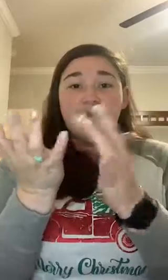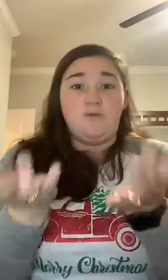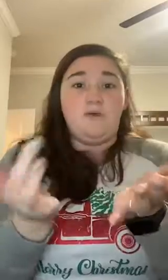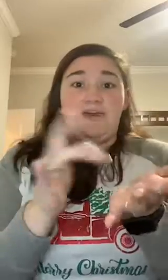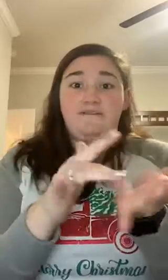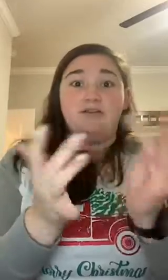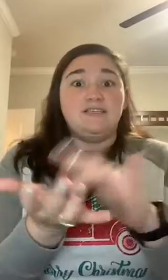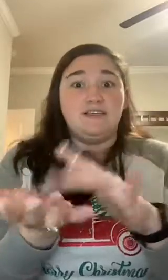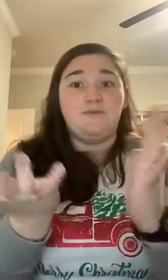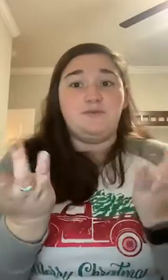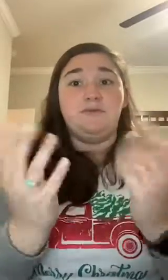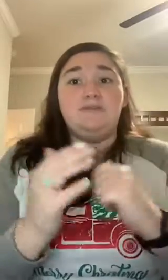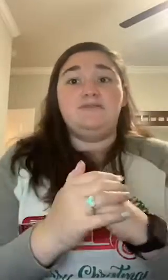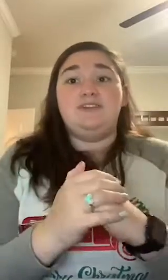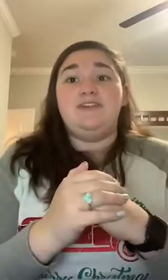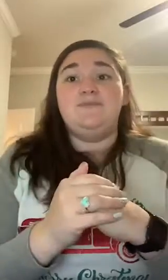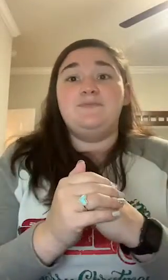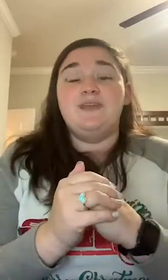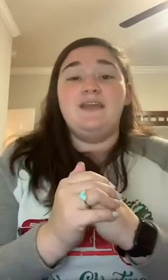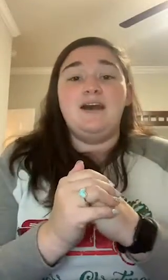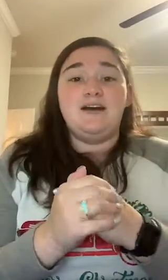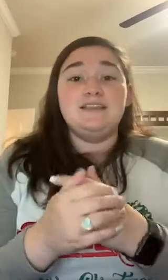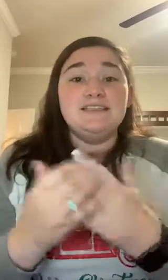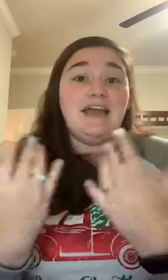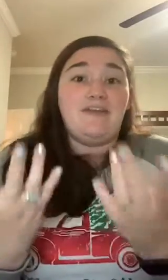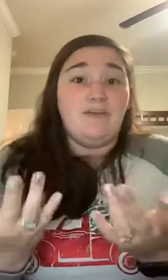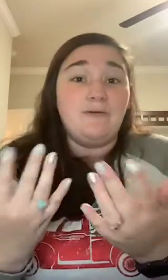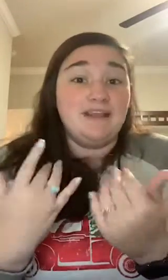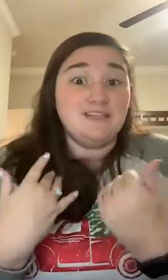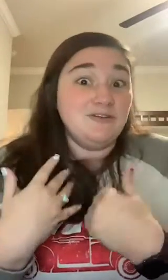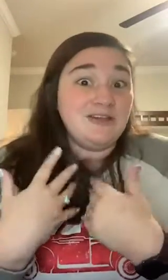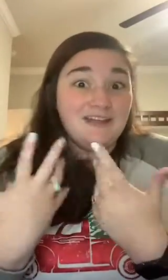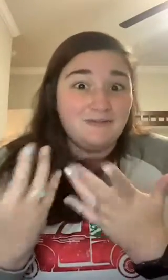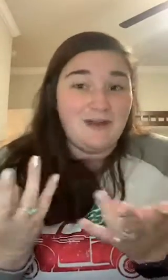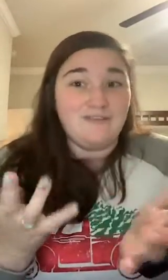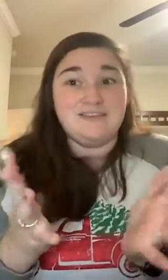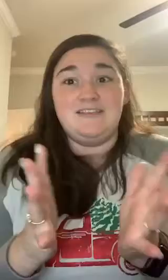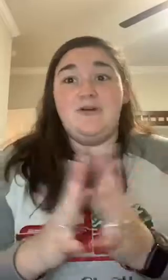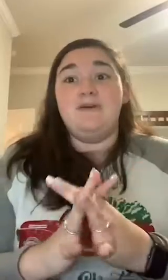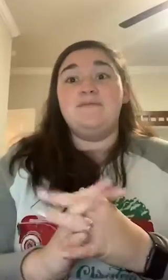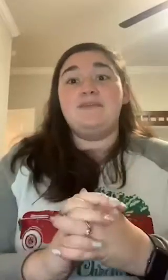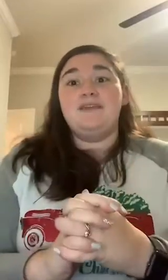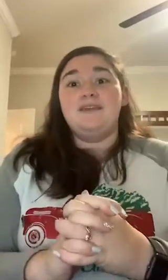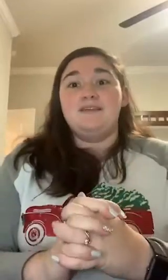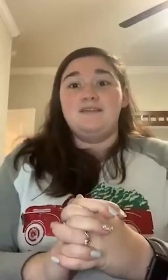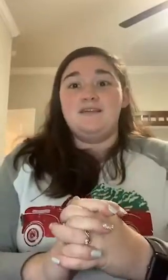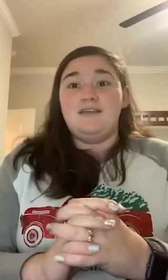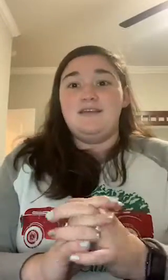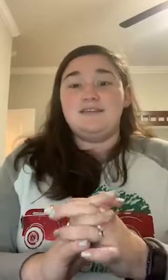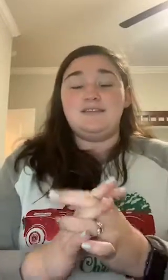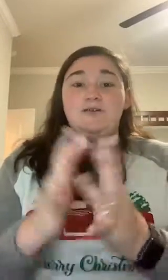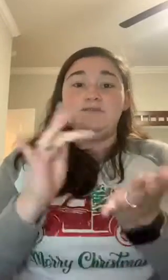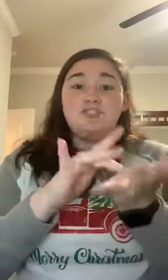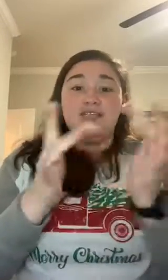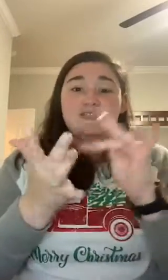whatever is comfortable to you. honestly i don't know what i do. whatever's in the moment. so Jesus